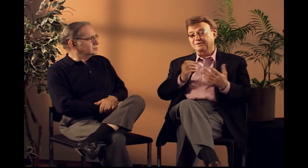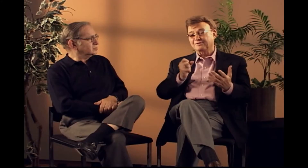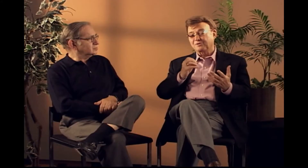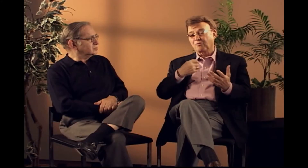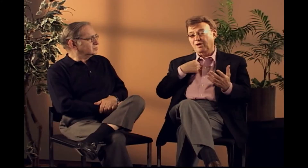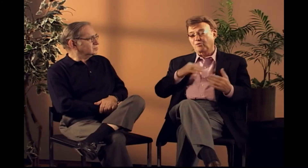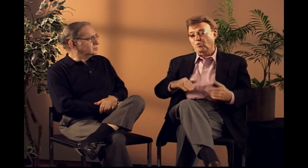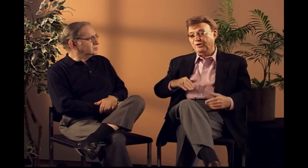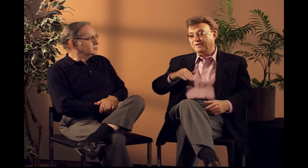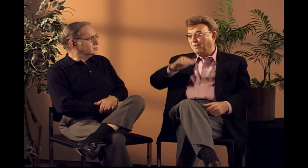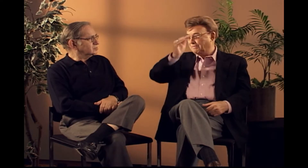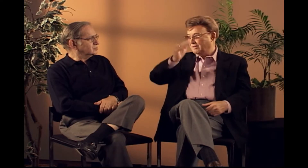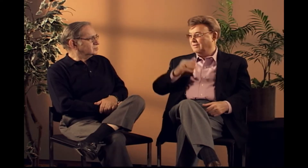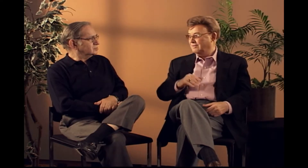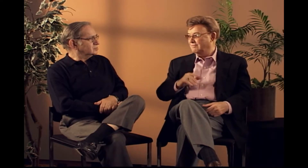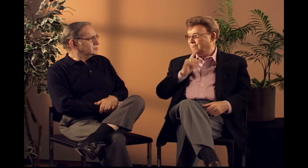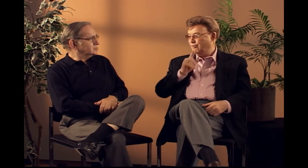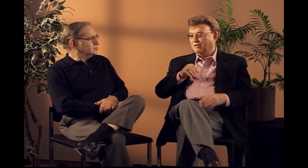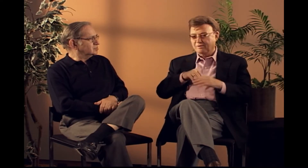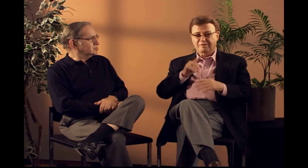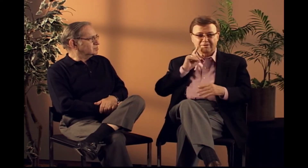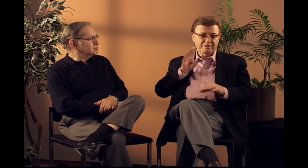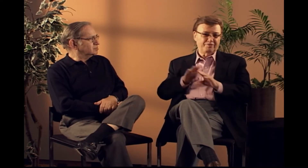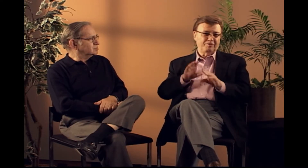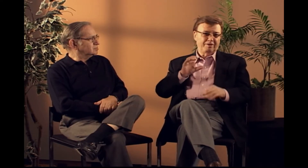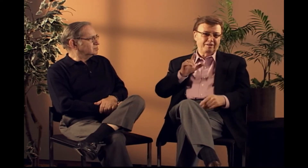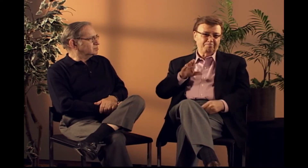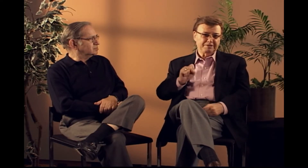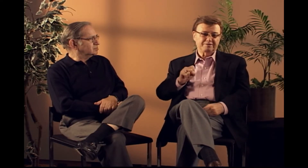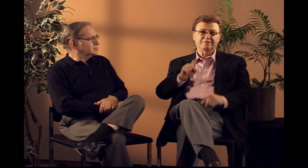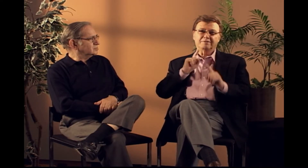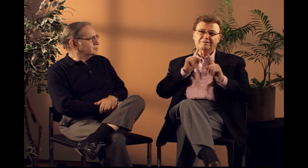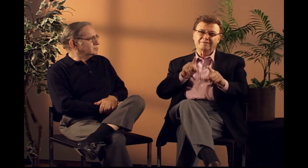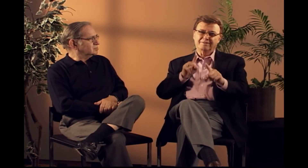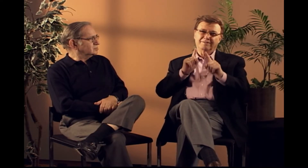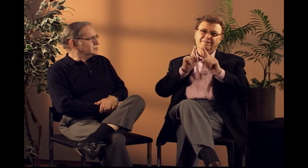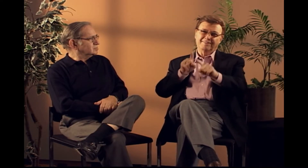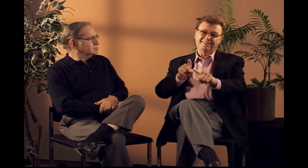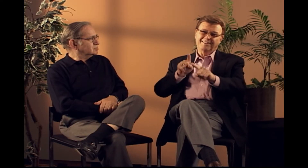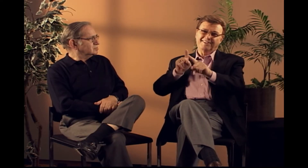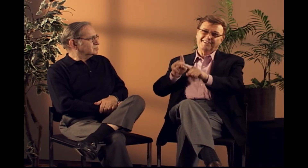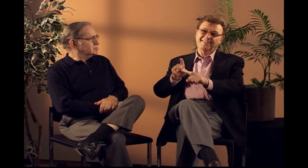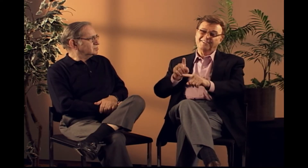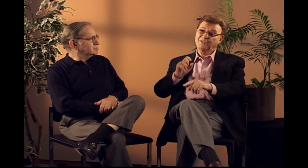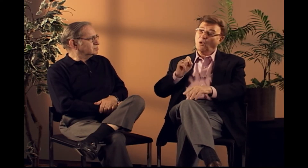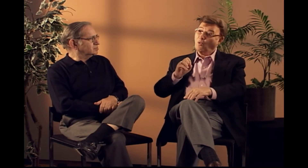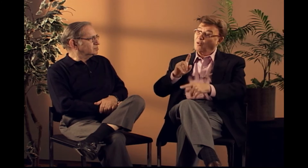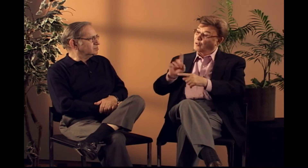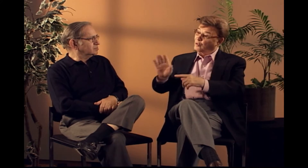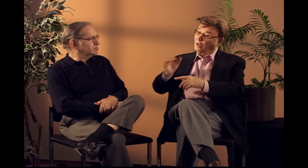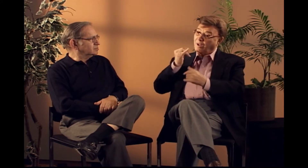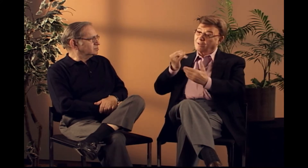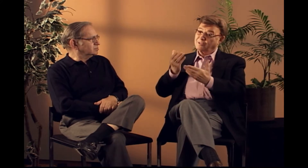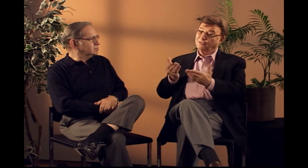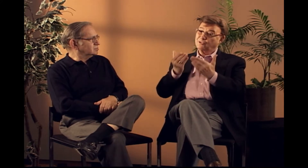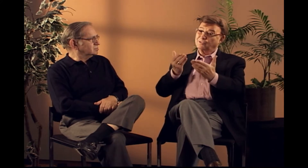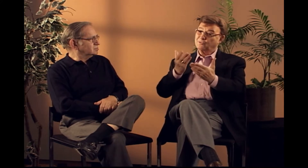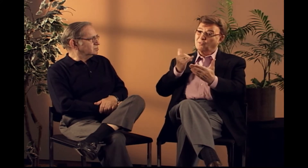or three different deaf clubs, and so I was raised. I grew up in the deaf clubs going and going and going